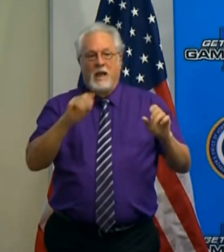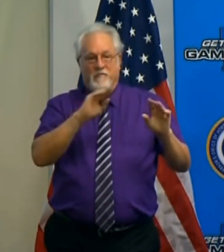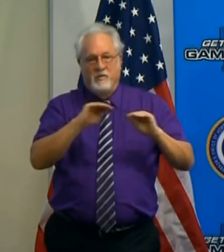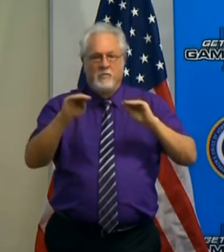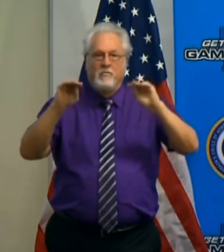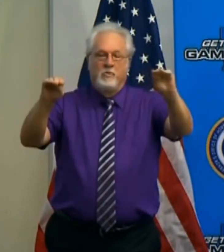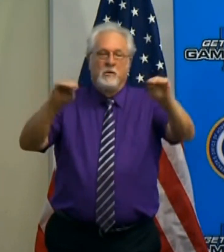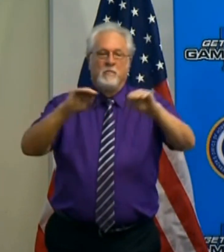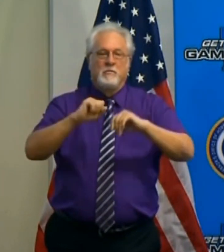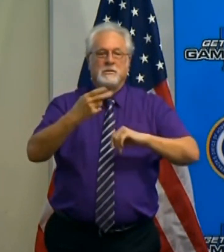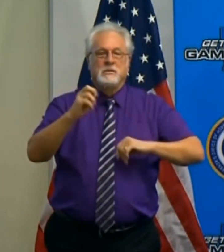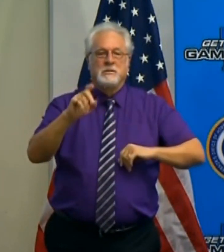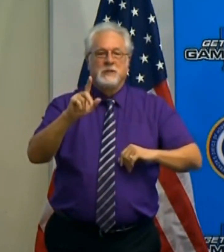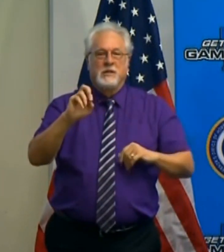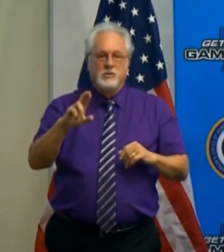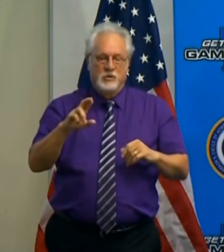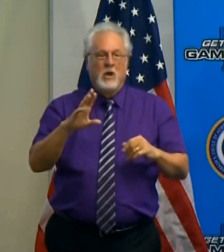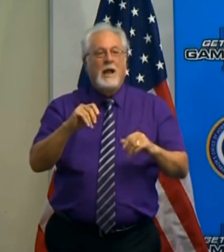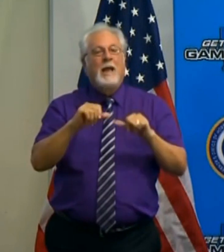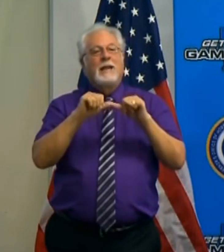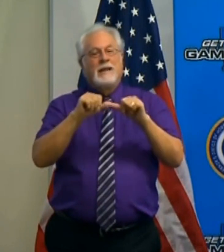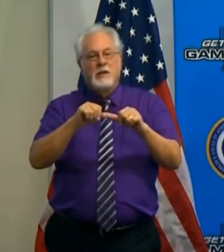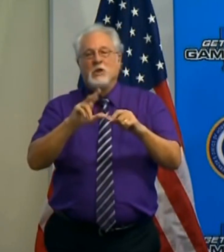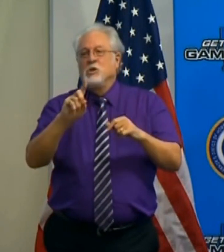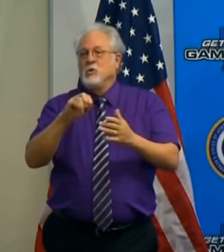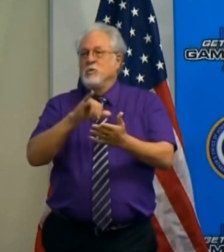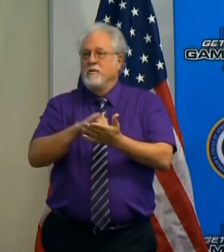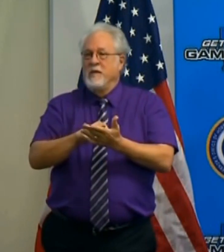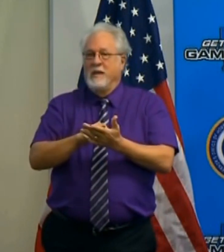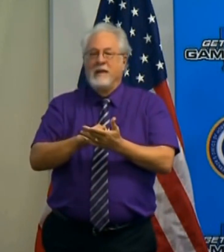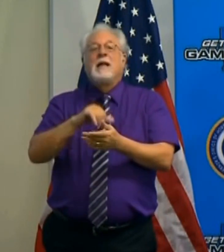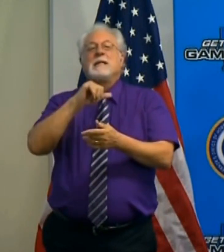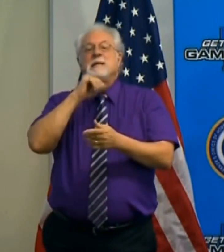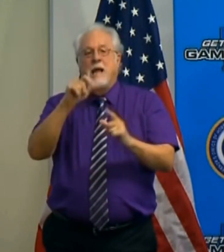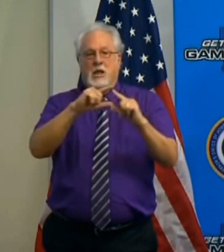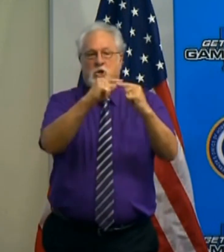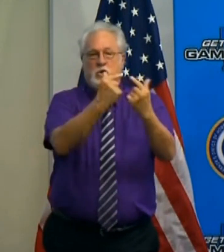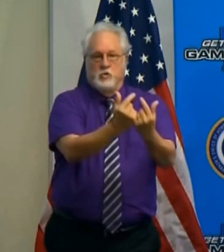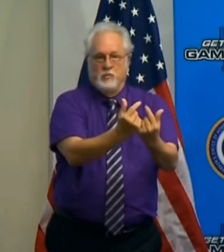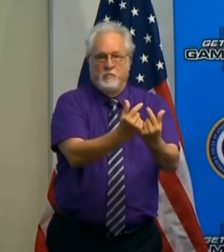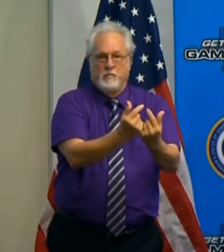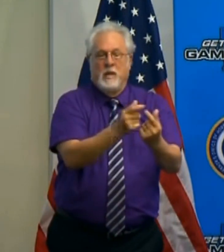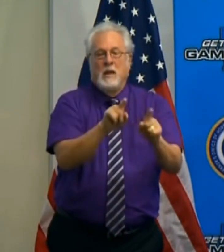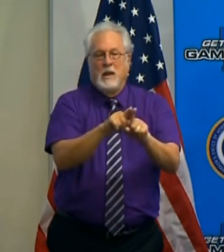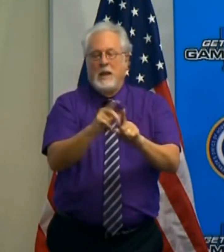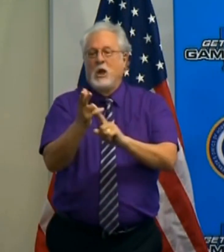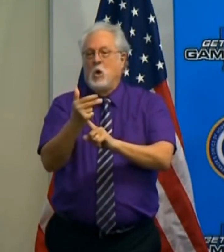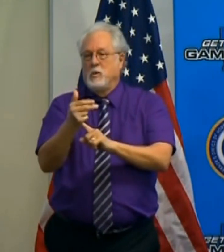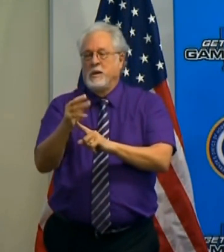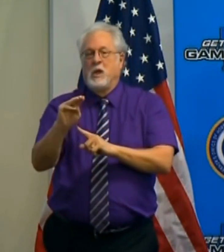shelters where they're and we're going to continue to try to do that in non-congregate settings such as hotels and motels